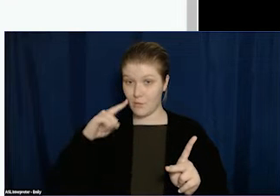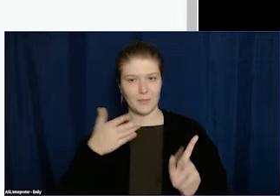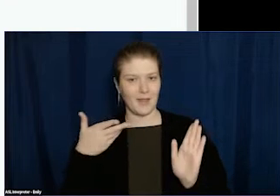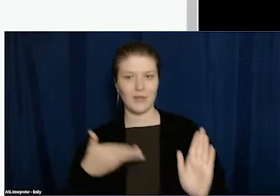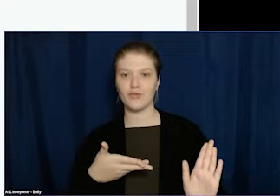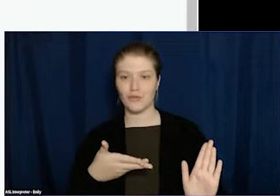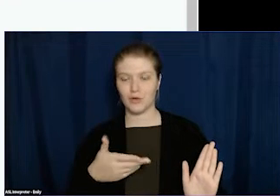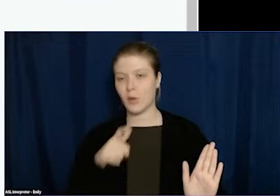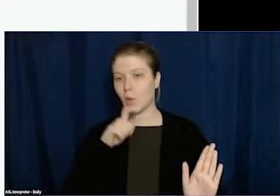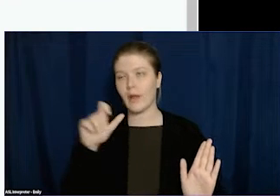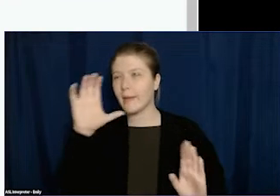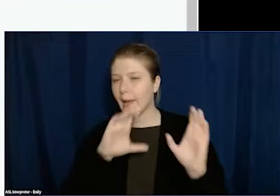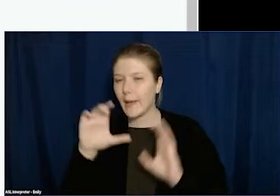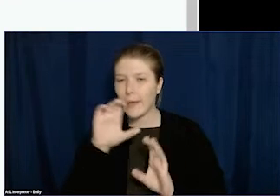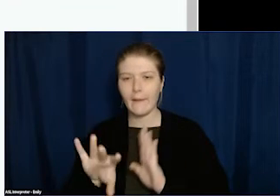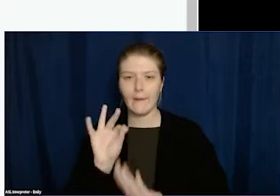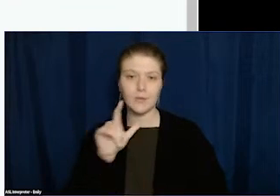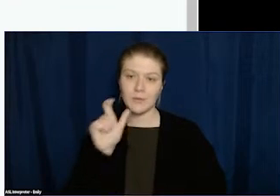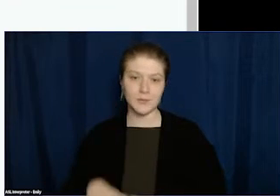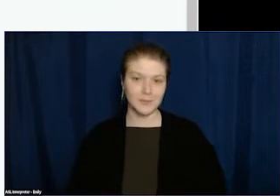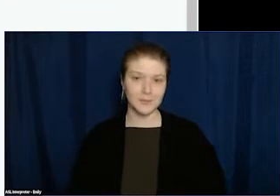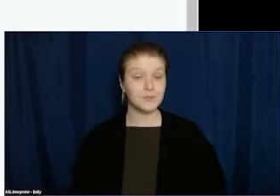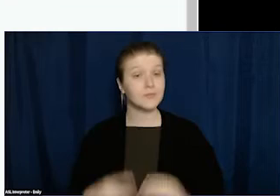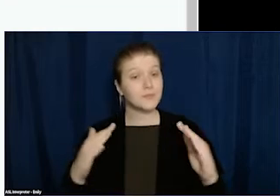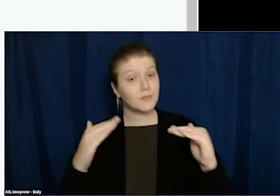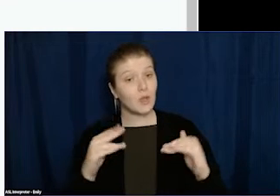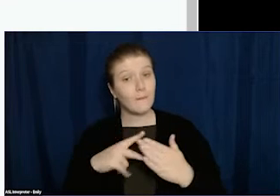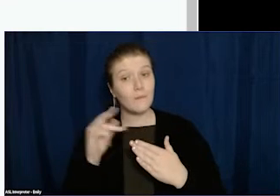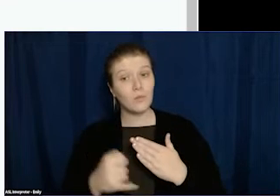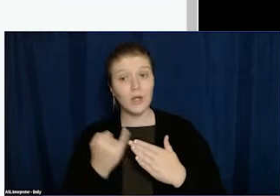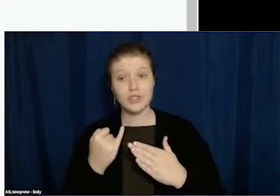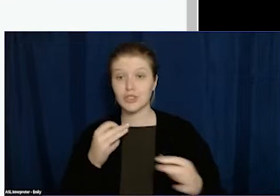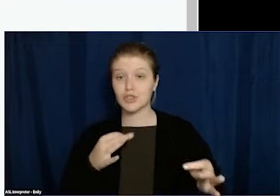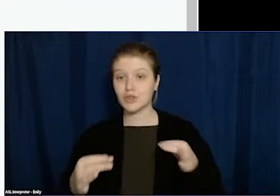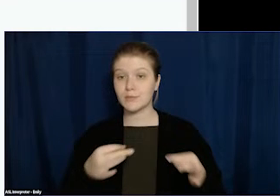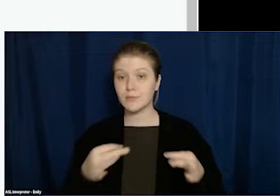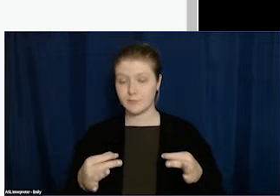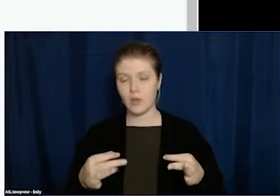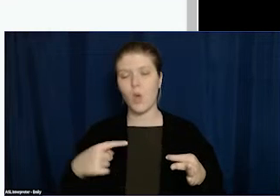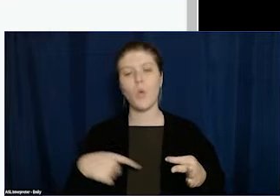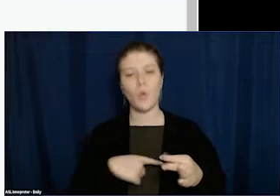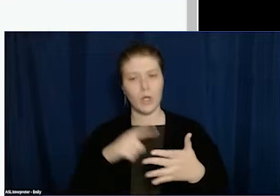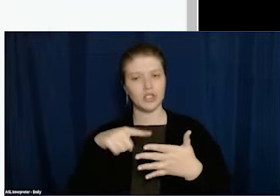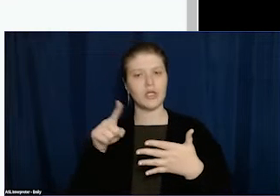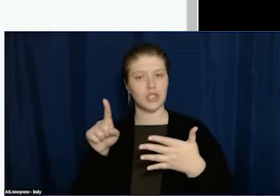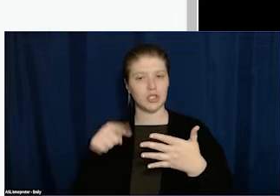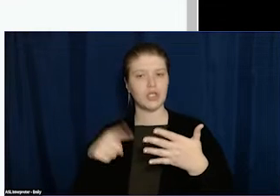So for Project Description, we are checking several things. And some things we have suppressed for now.